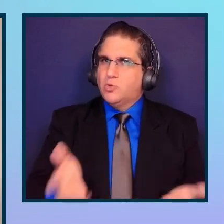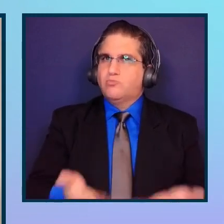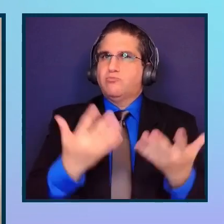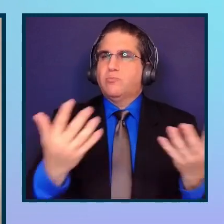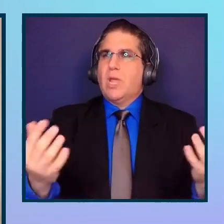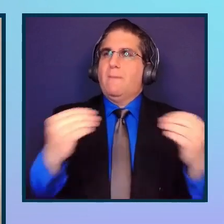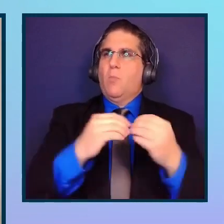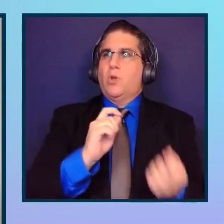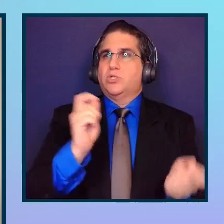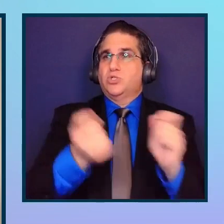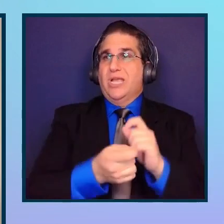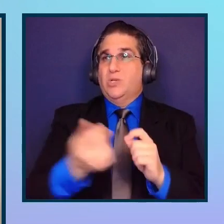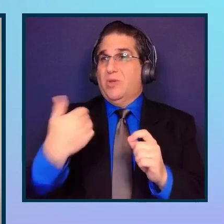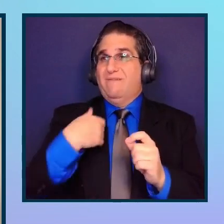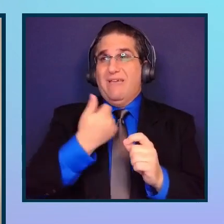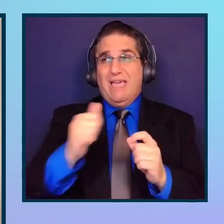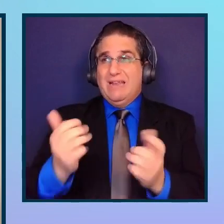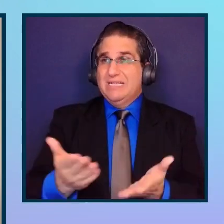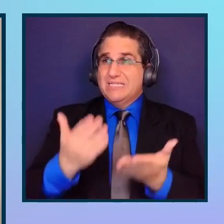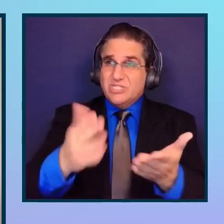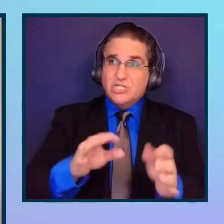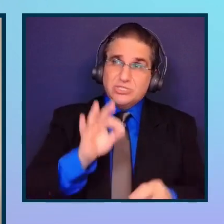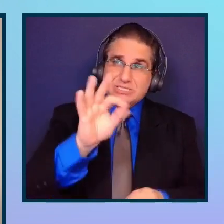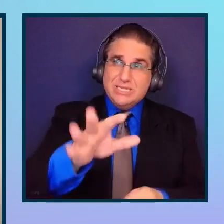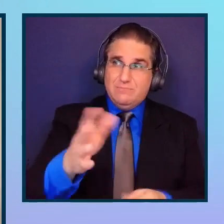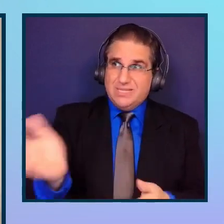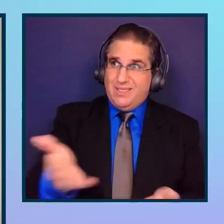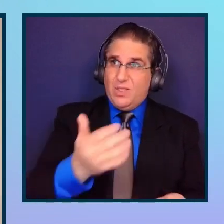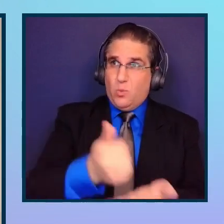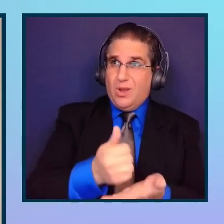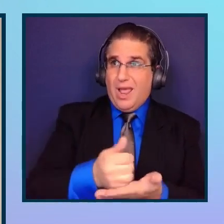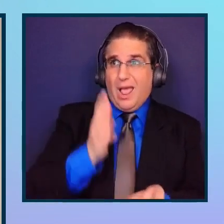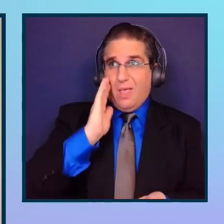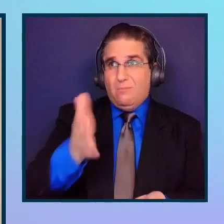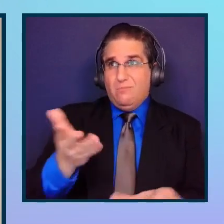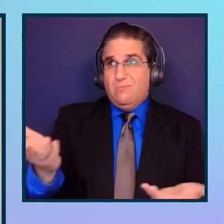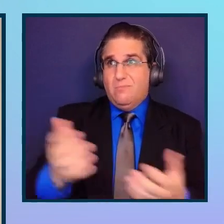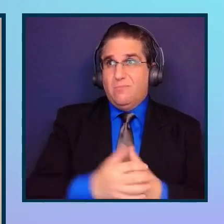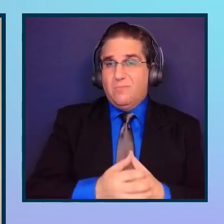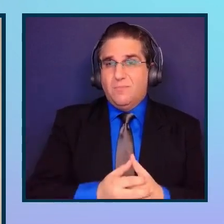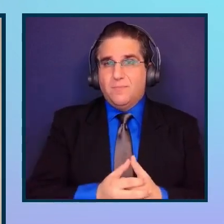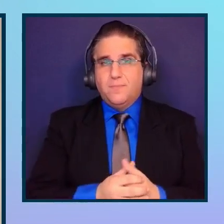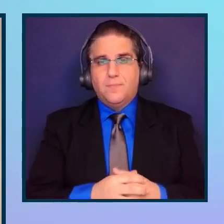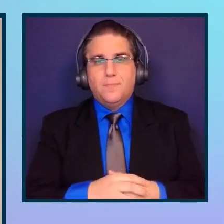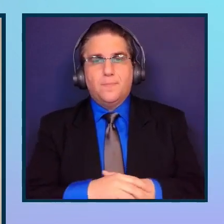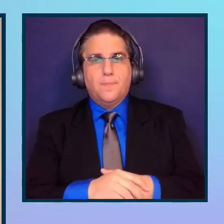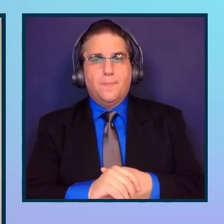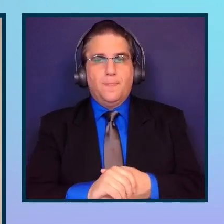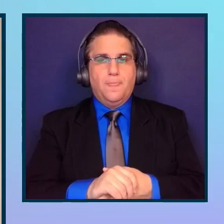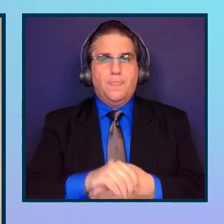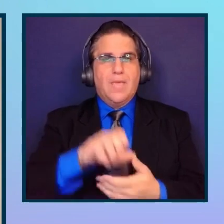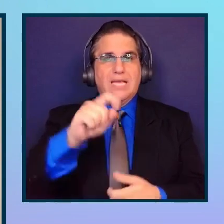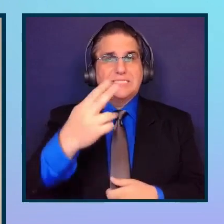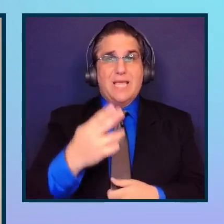So if you have any tips or pointers for folks, that would be really helpful and a great note to end that. You want the last word or the first word, Liz?